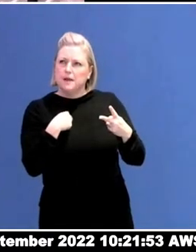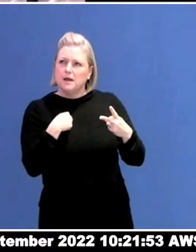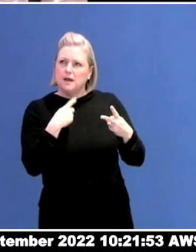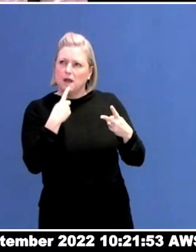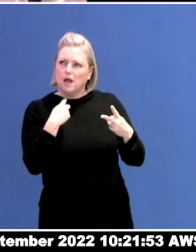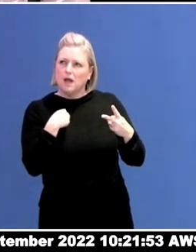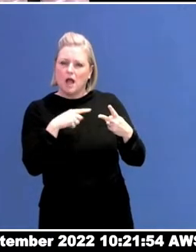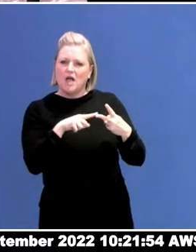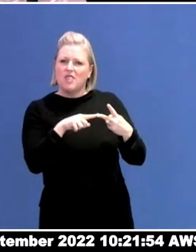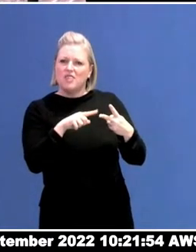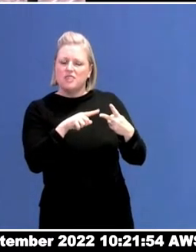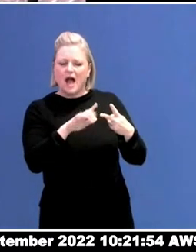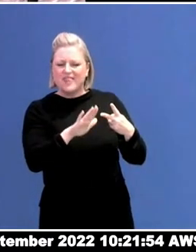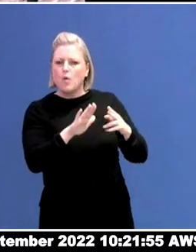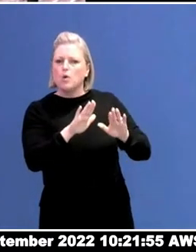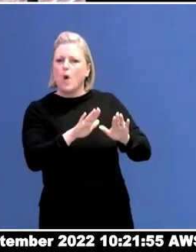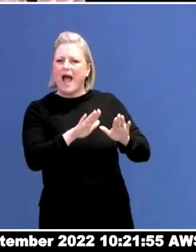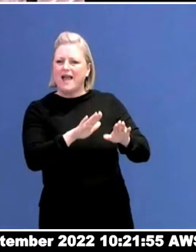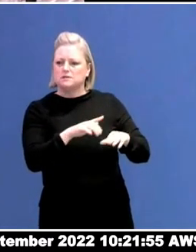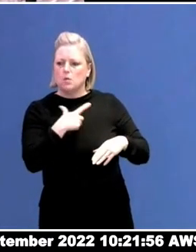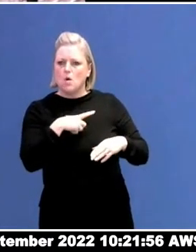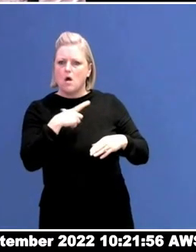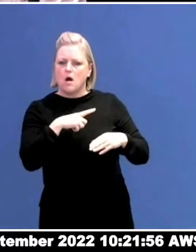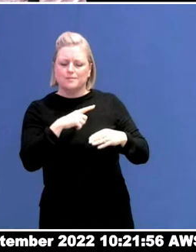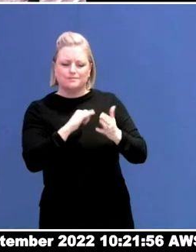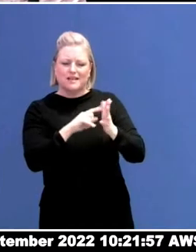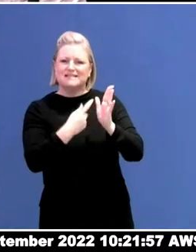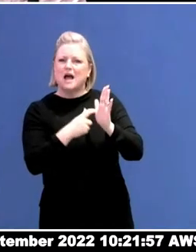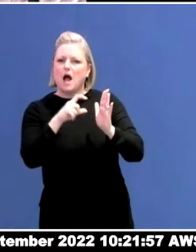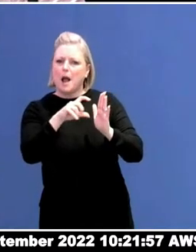know, they would have to wait for the results from SARC and things like that and